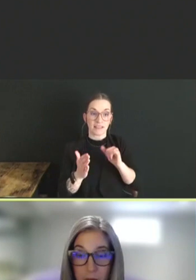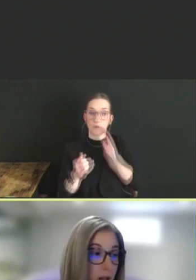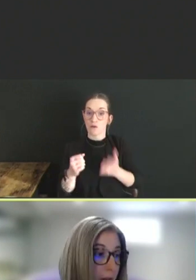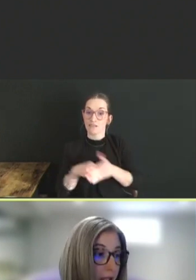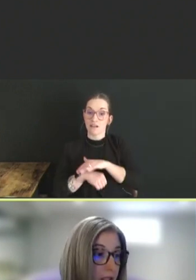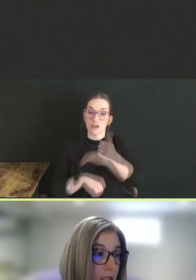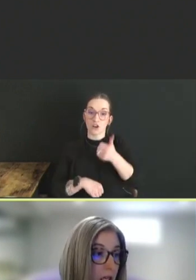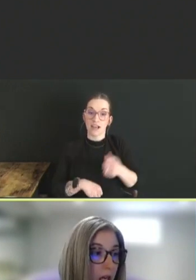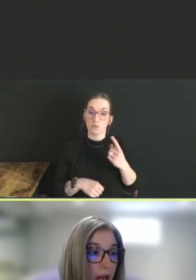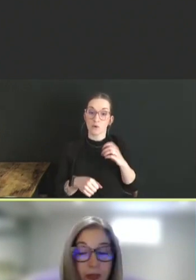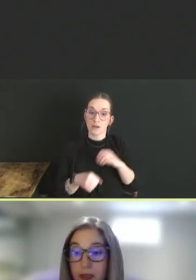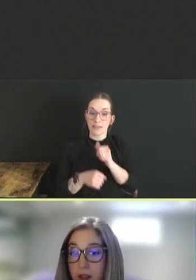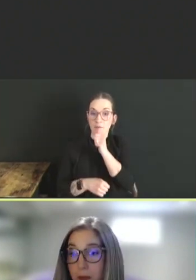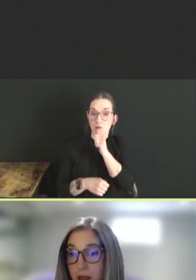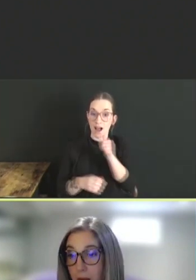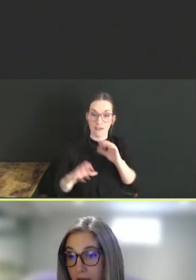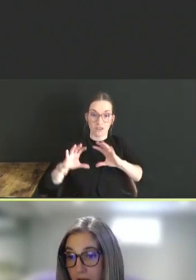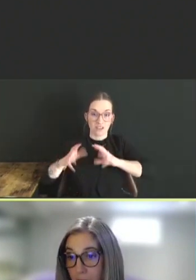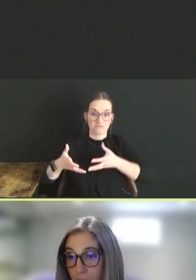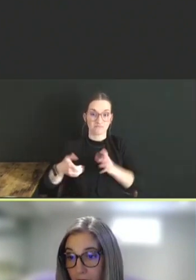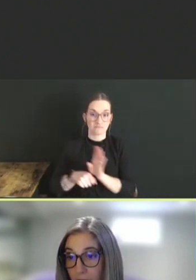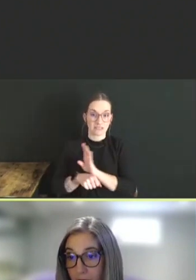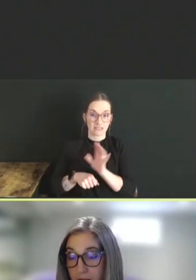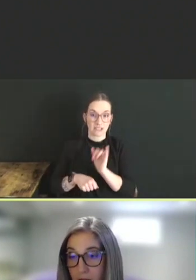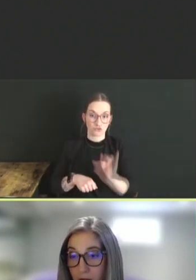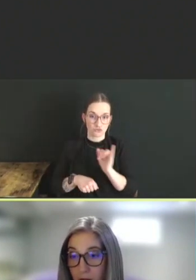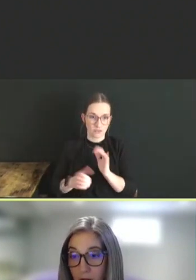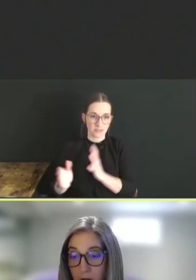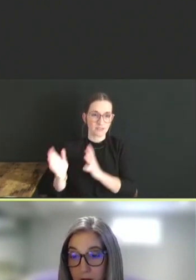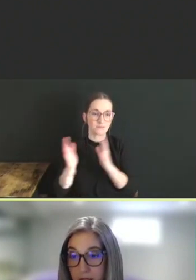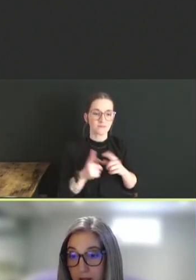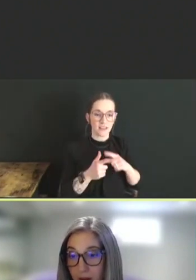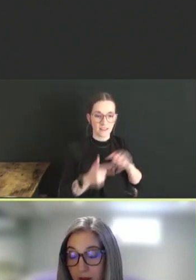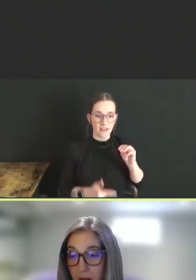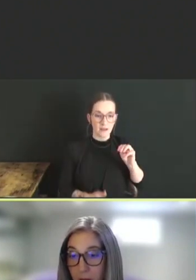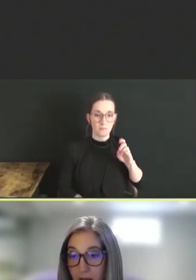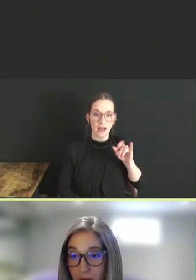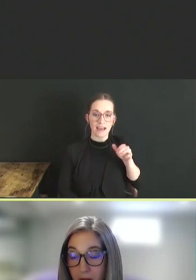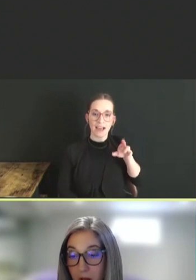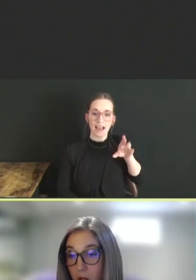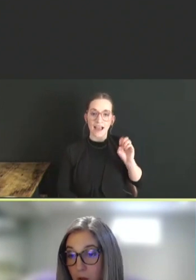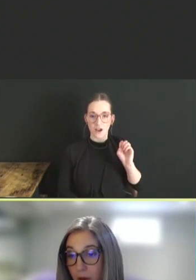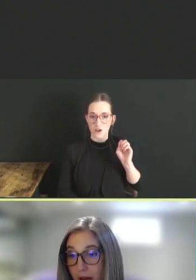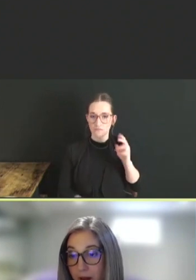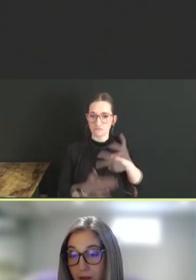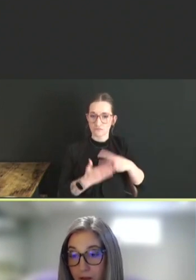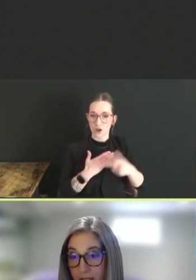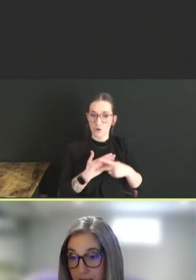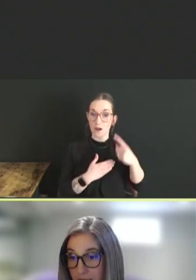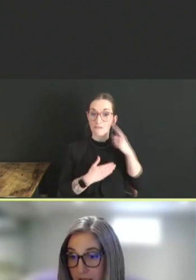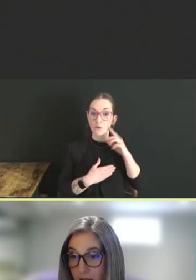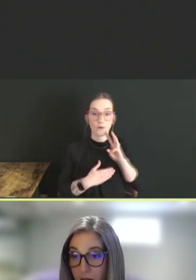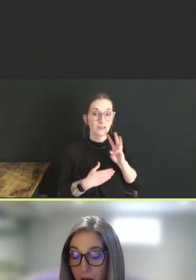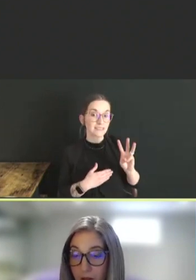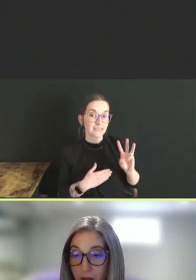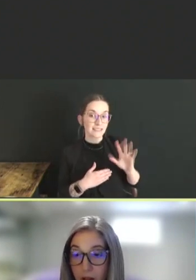And then there's been the Medicare program, right, so for 65 and above, you have vaccines that are covered.